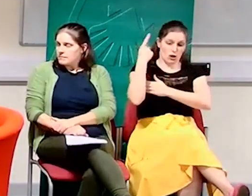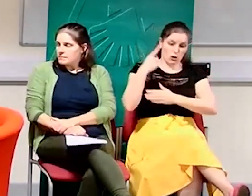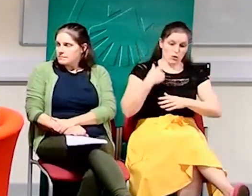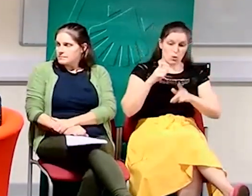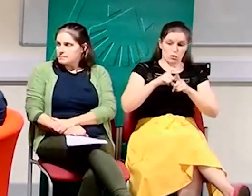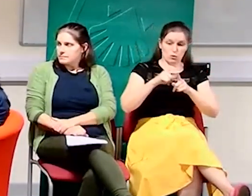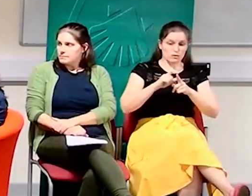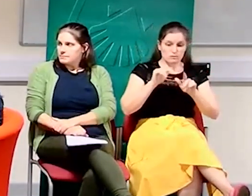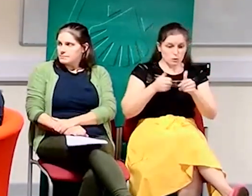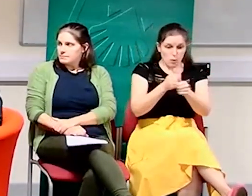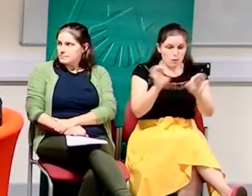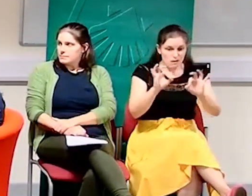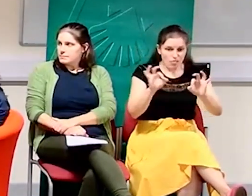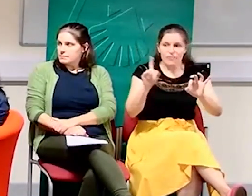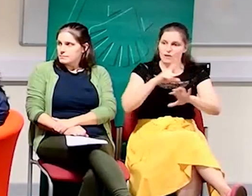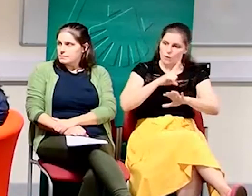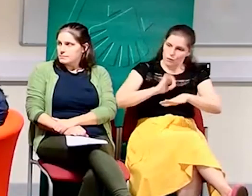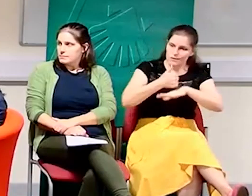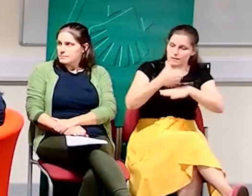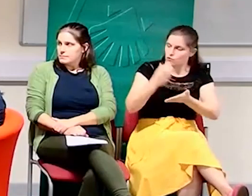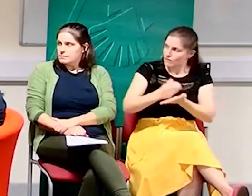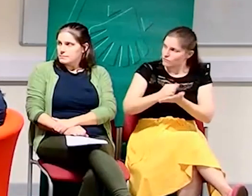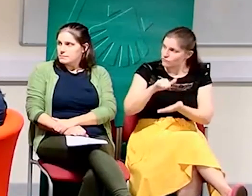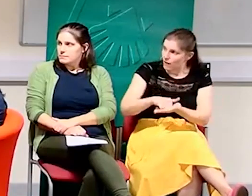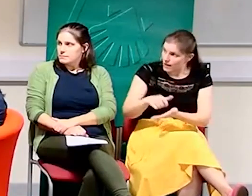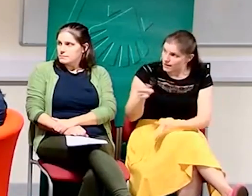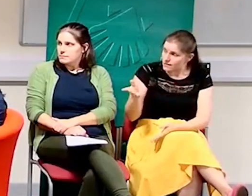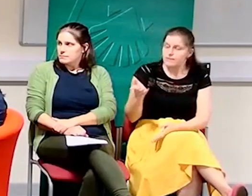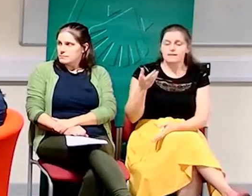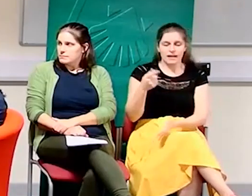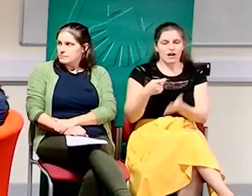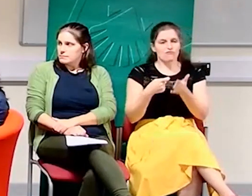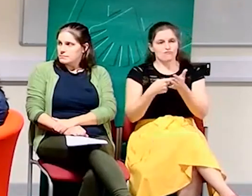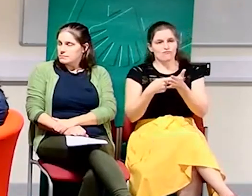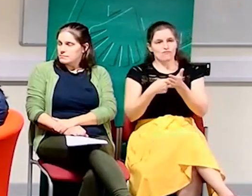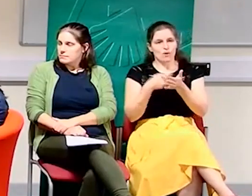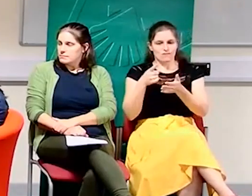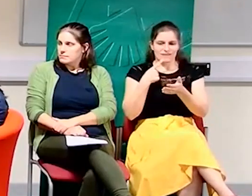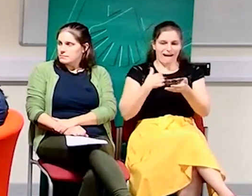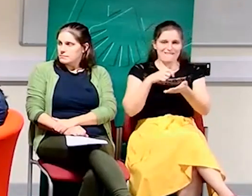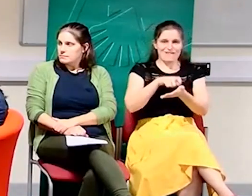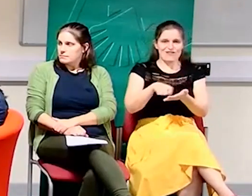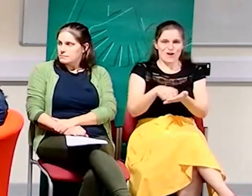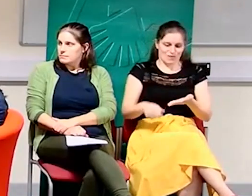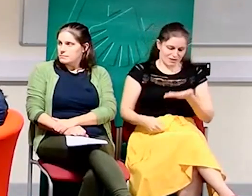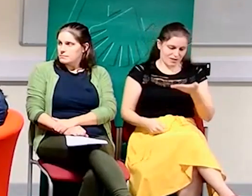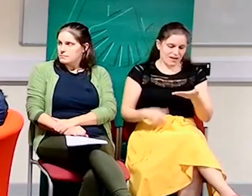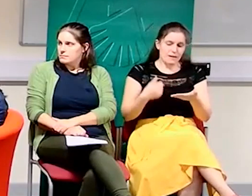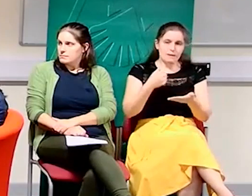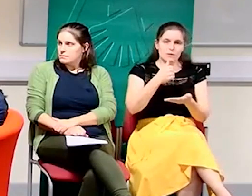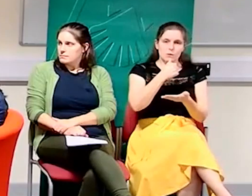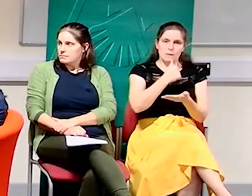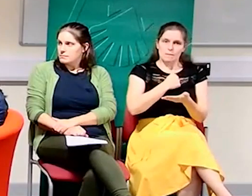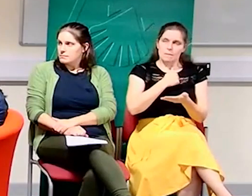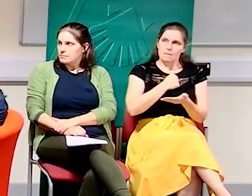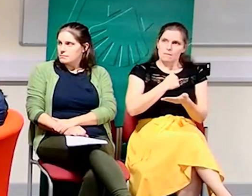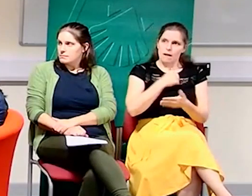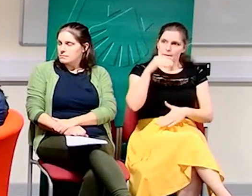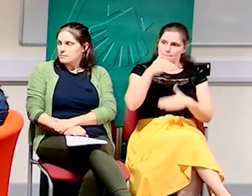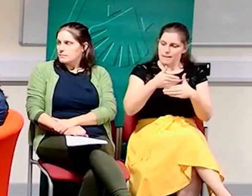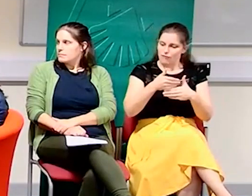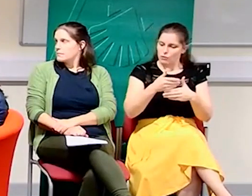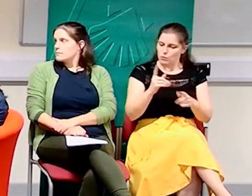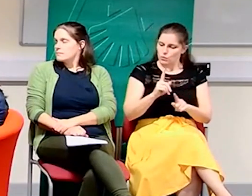setting up your charity yeah so um I've got some notes here um so my barrier was um it's actually